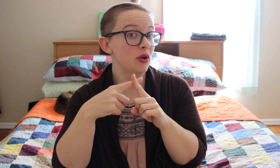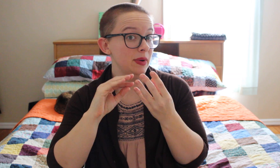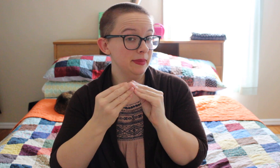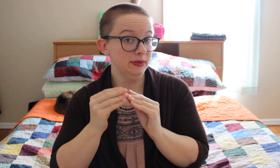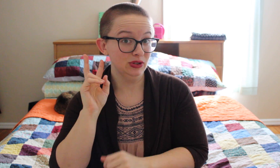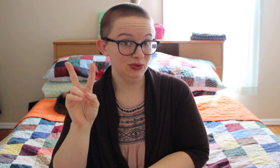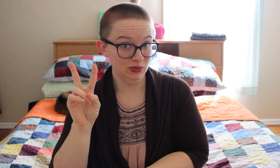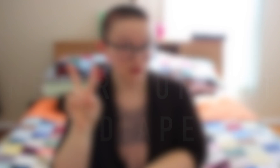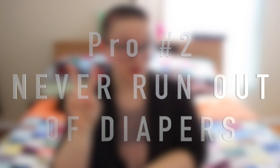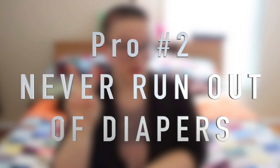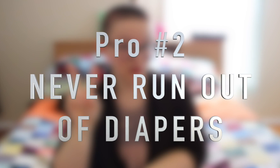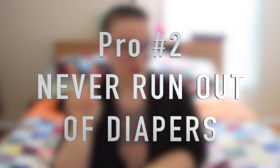Pro number two